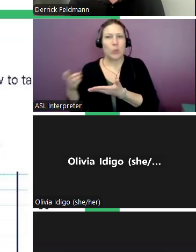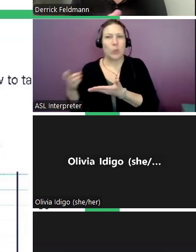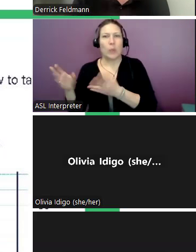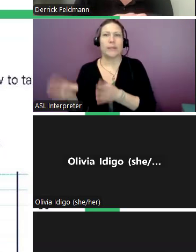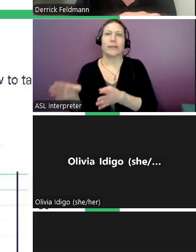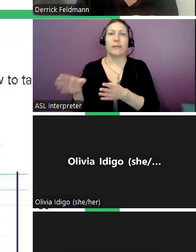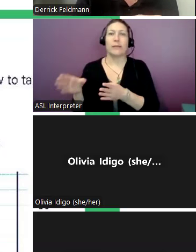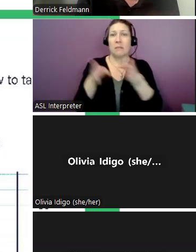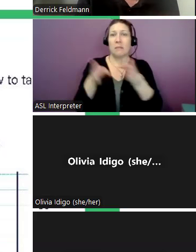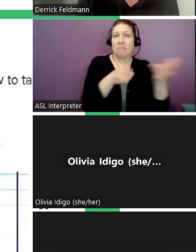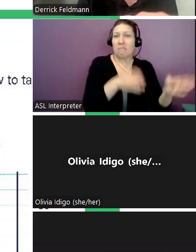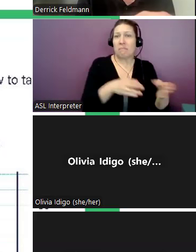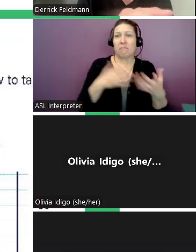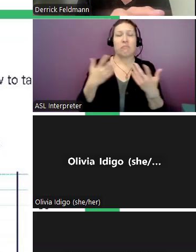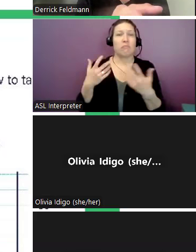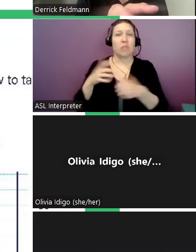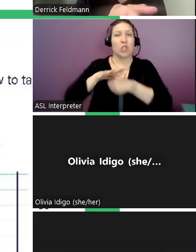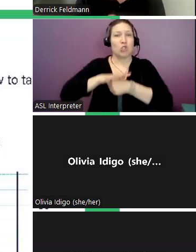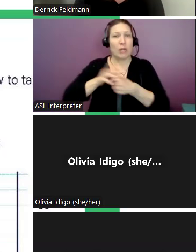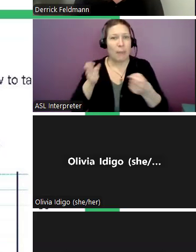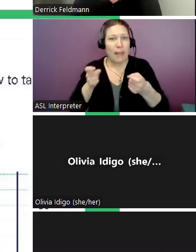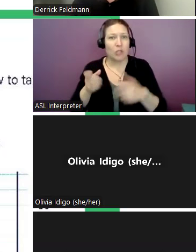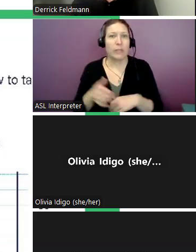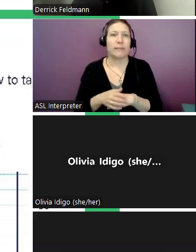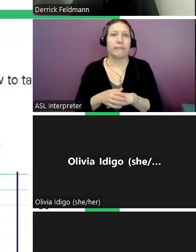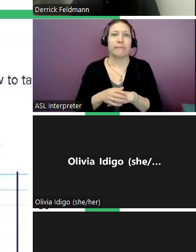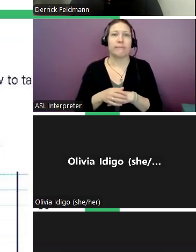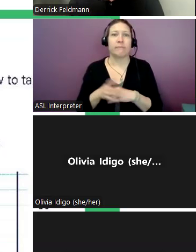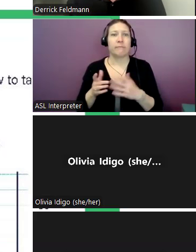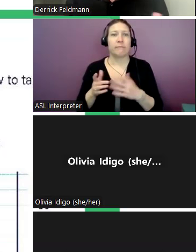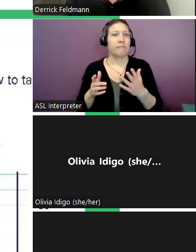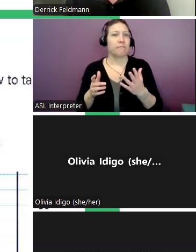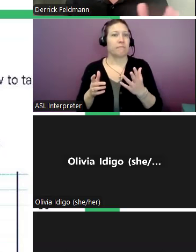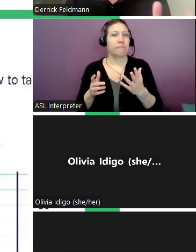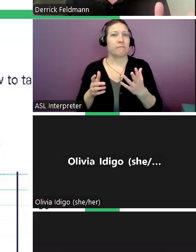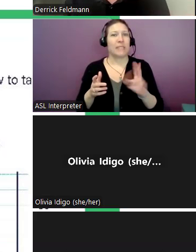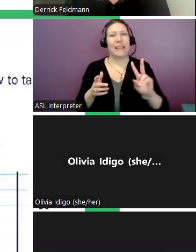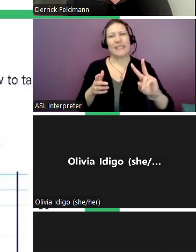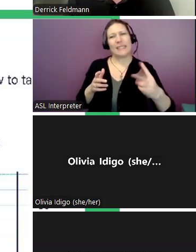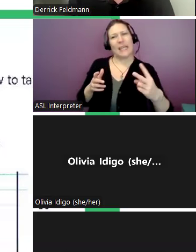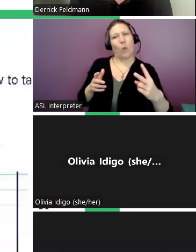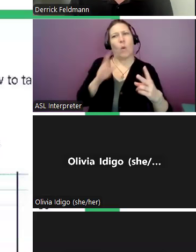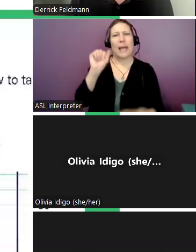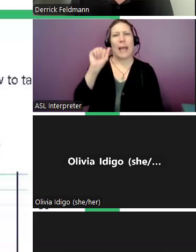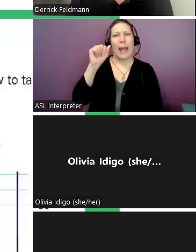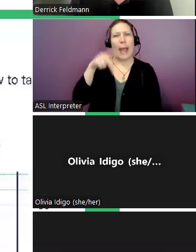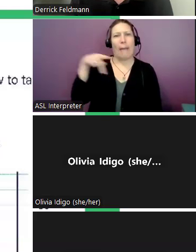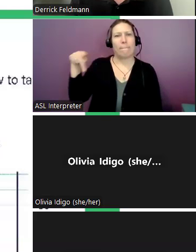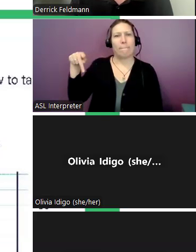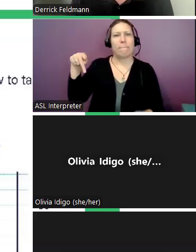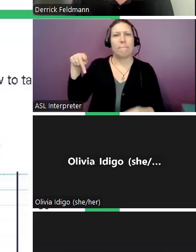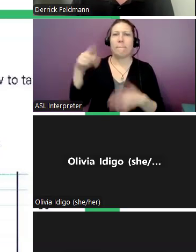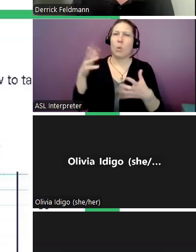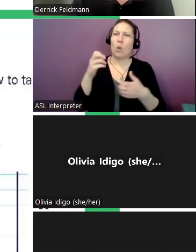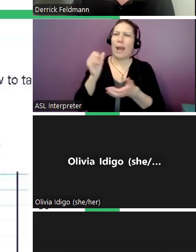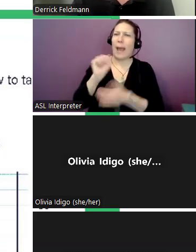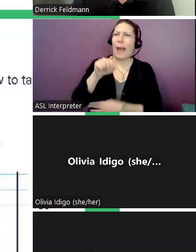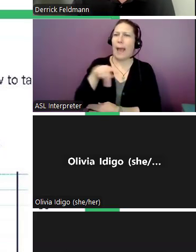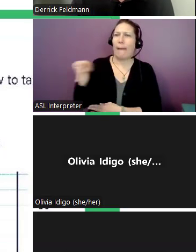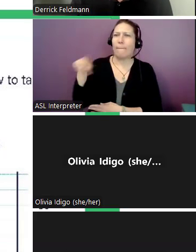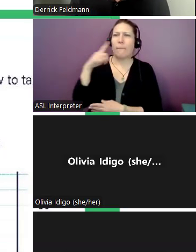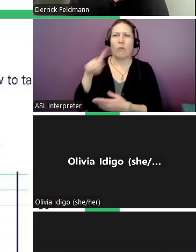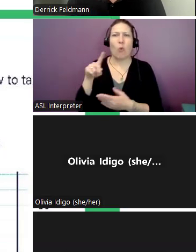Apps is in the second category there on your left. It wasn't the top. It was sort of middle of the road as compared to others.